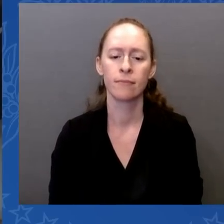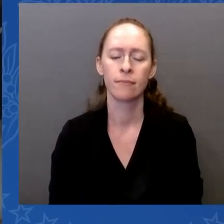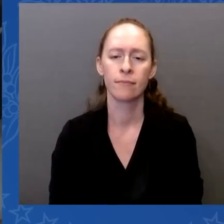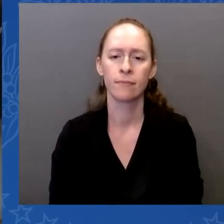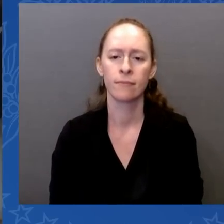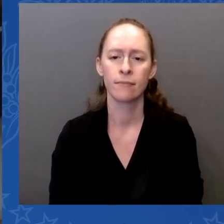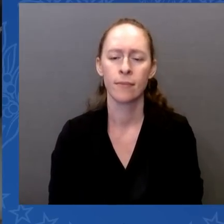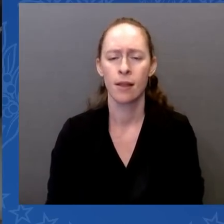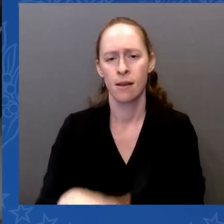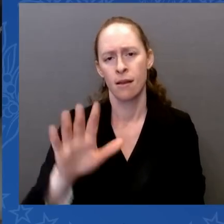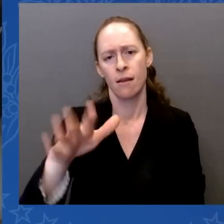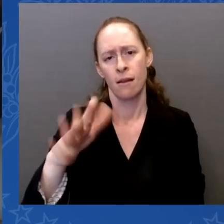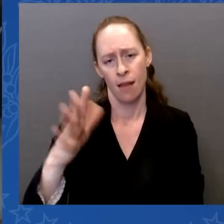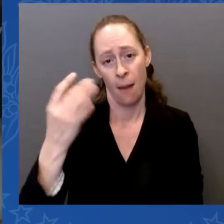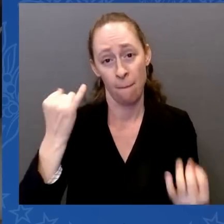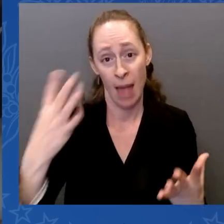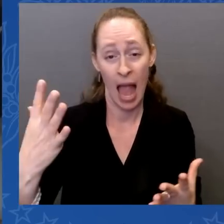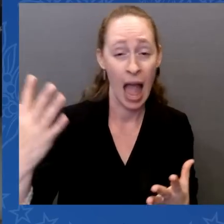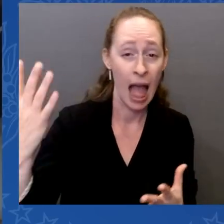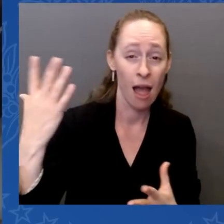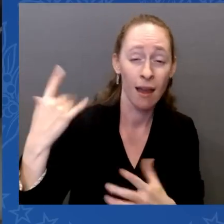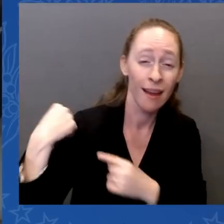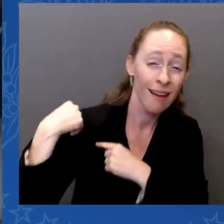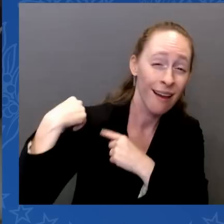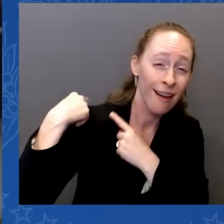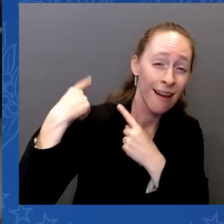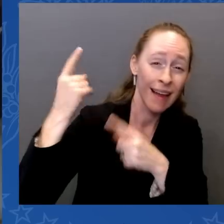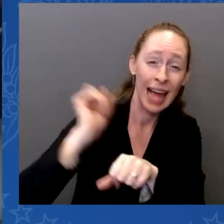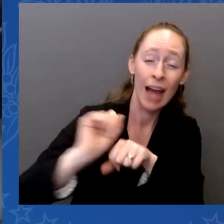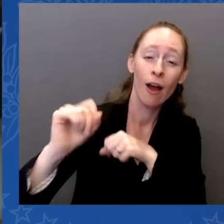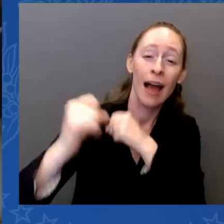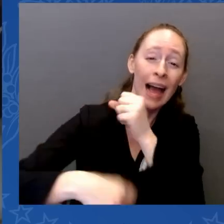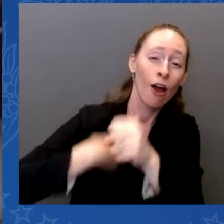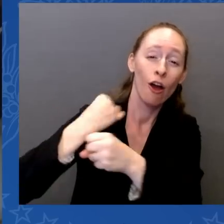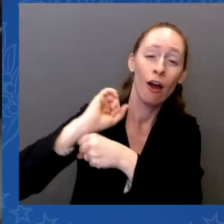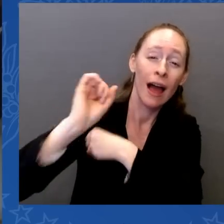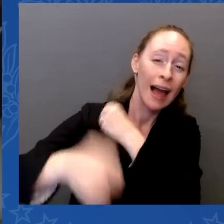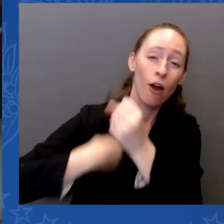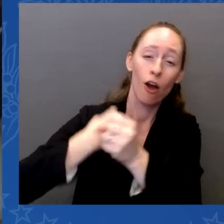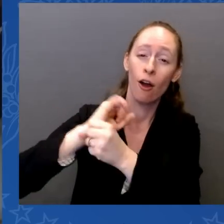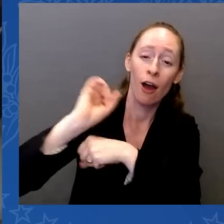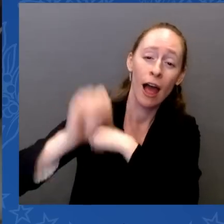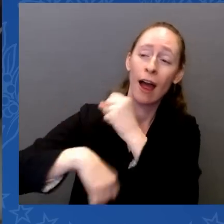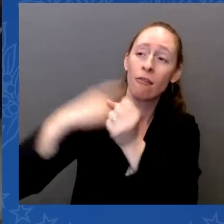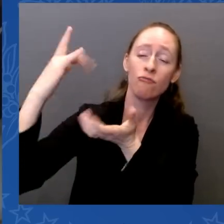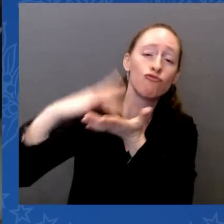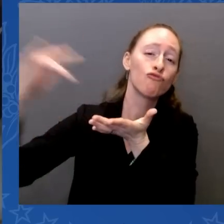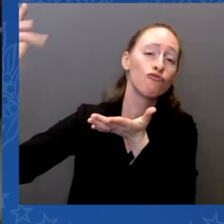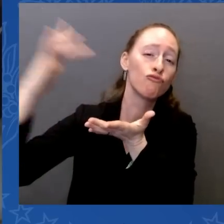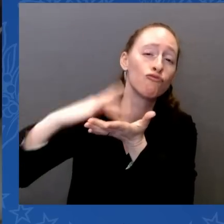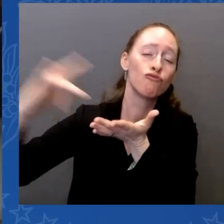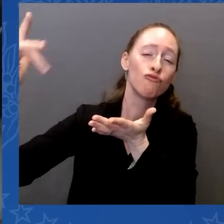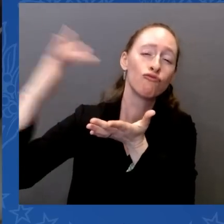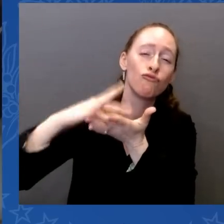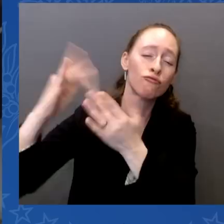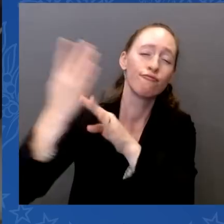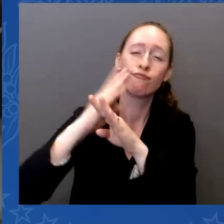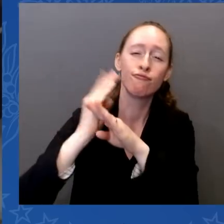Medicare will finally get the power to negotiate lower prescription drug prices. Seniors will see their out-of-pocket costs